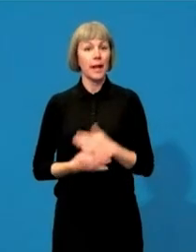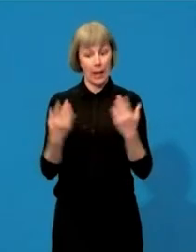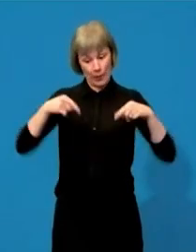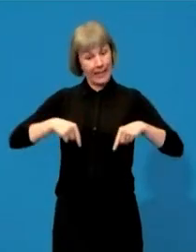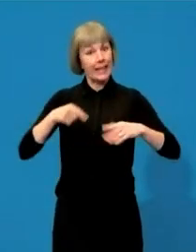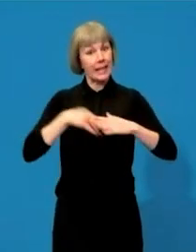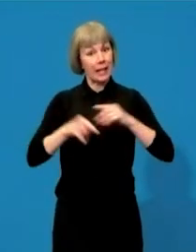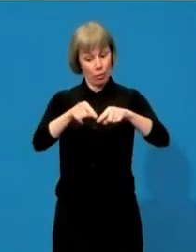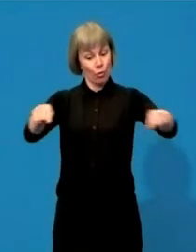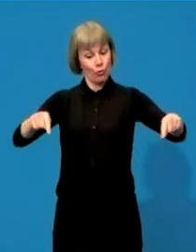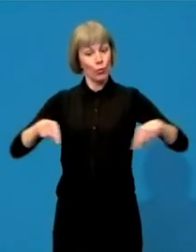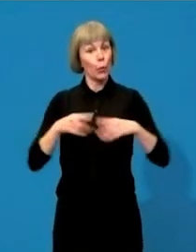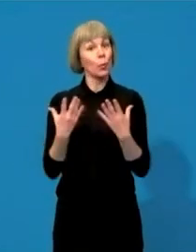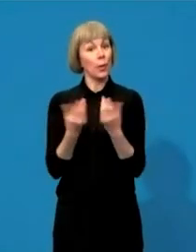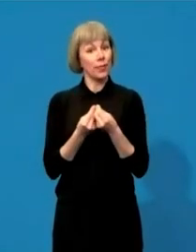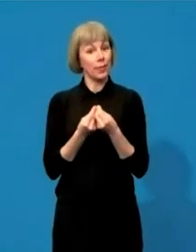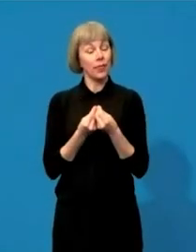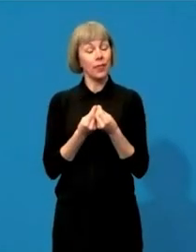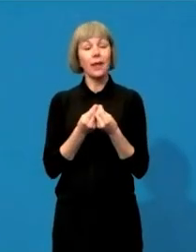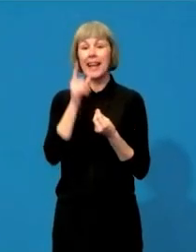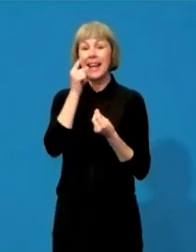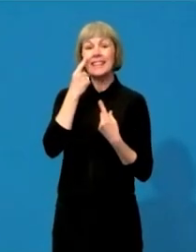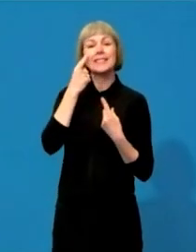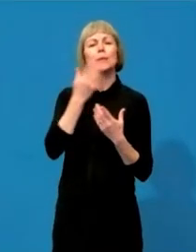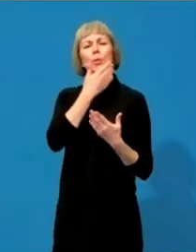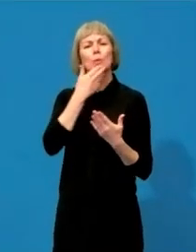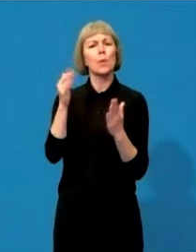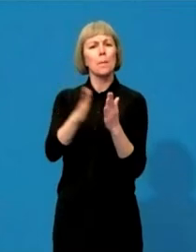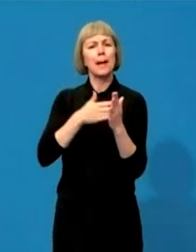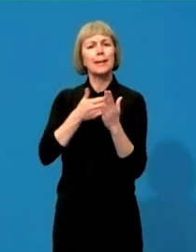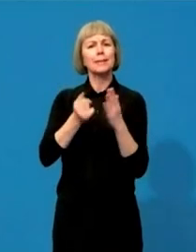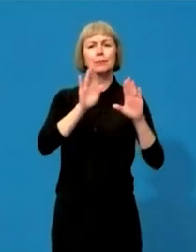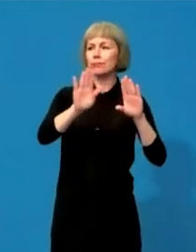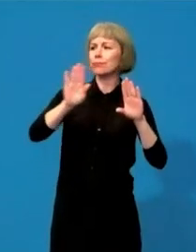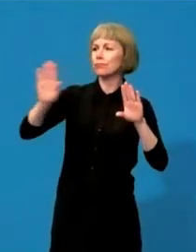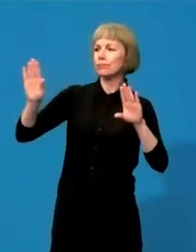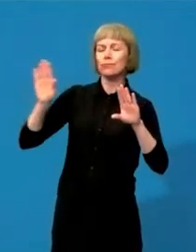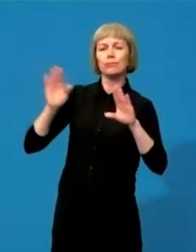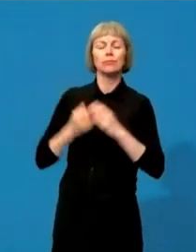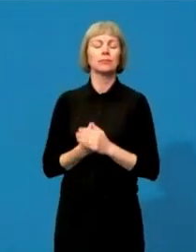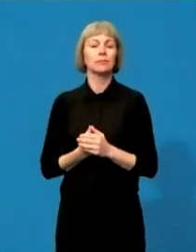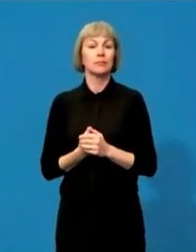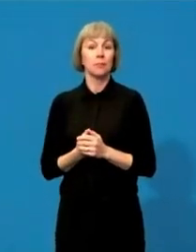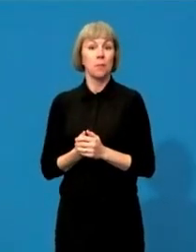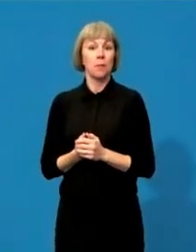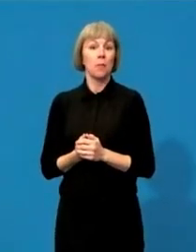being displayed. Prior to commencing the taking of evidence this morning, I would like